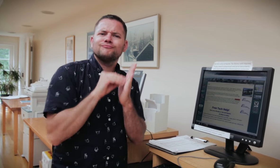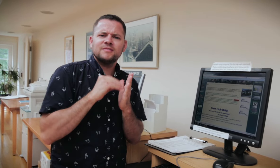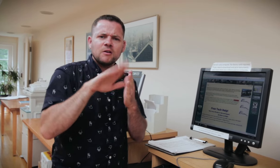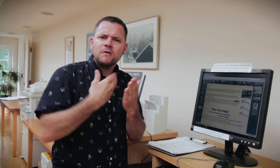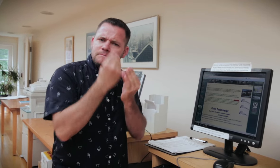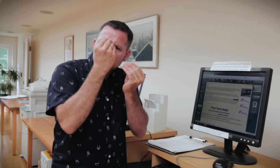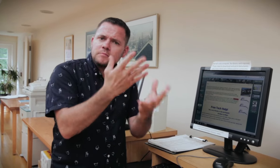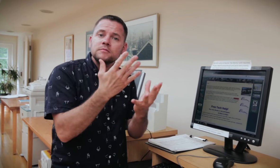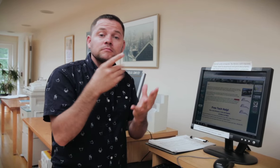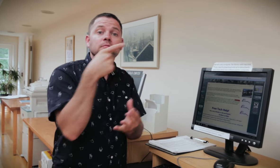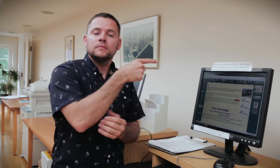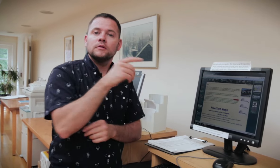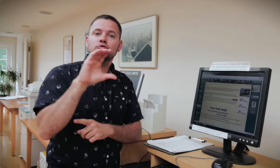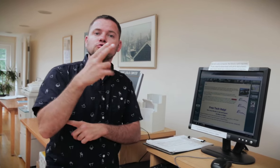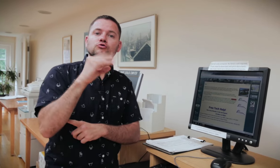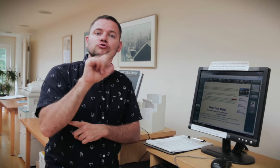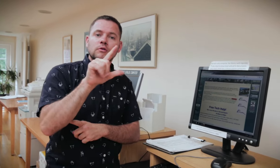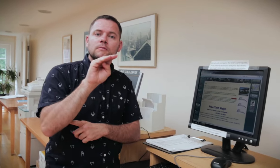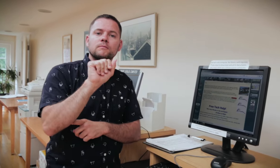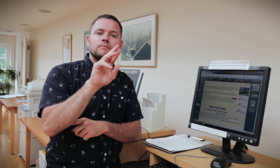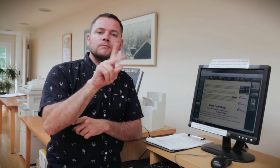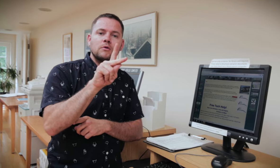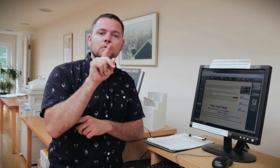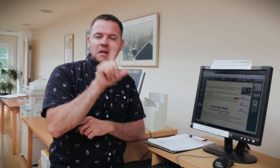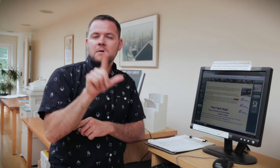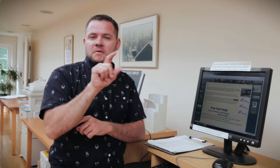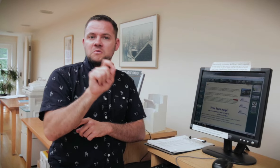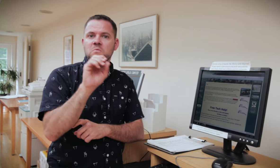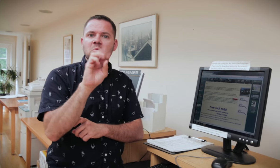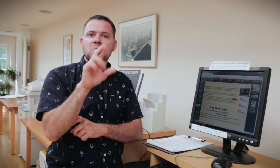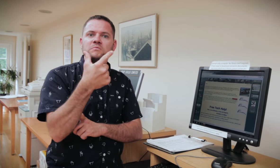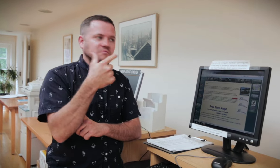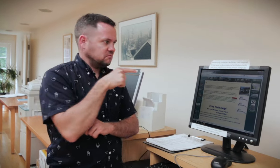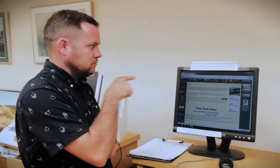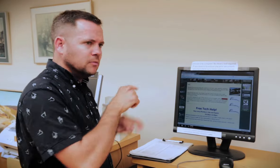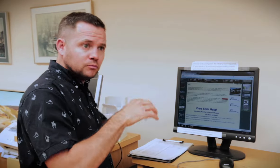to their website, chilmarklibrary.org.